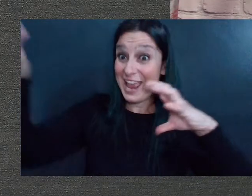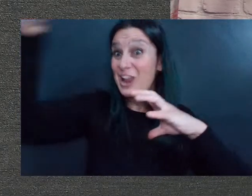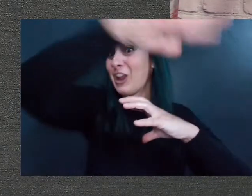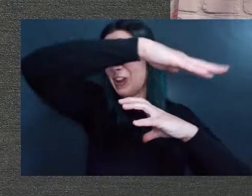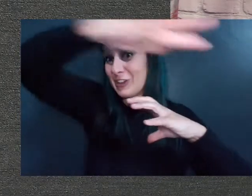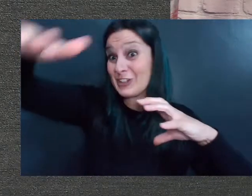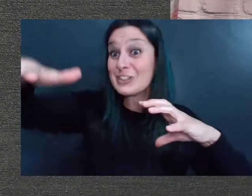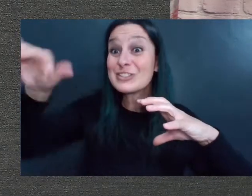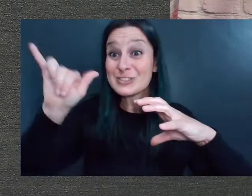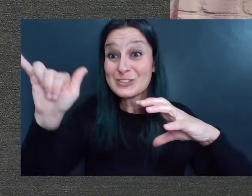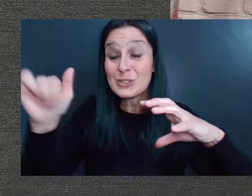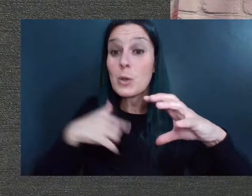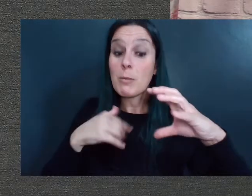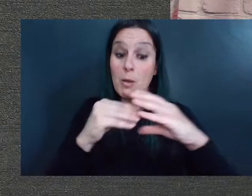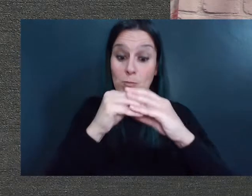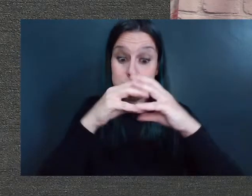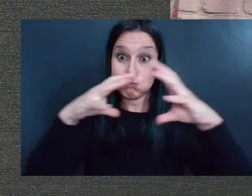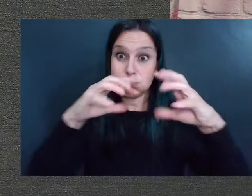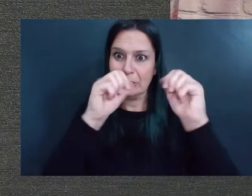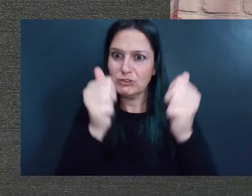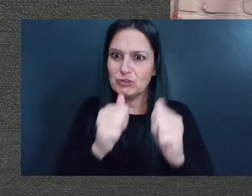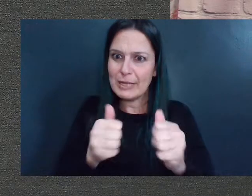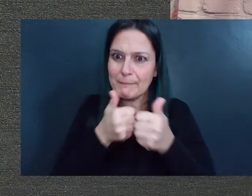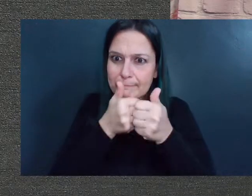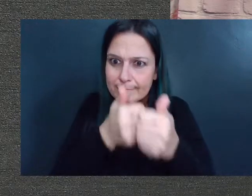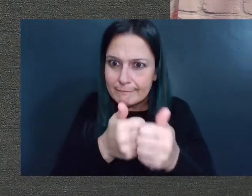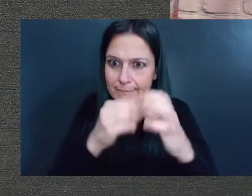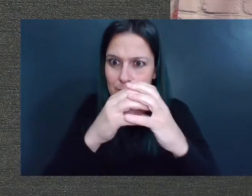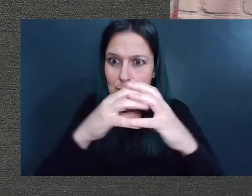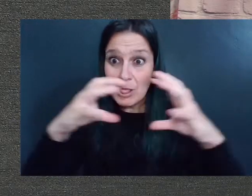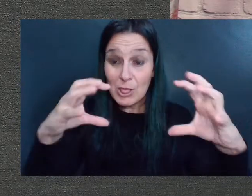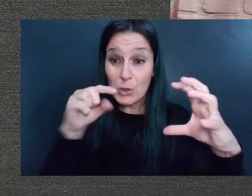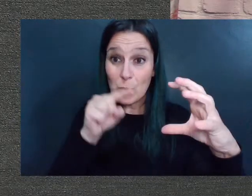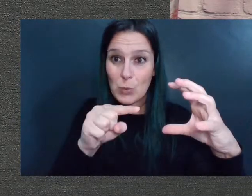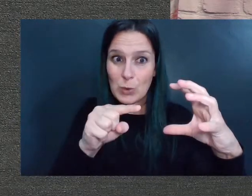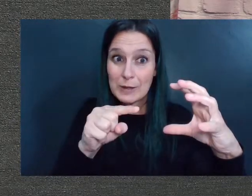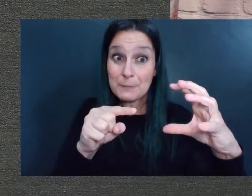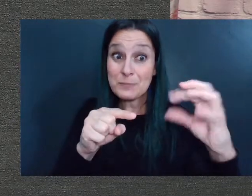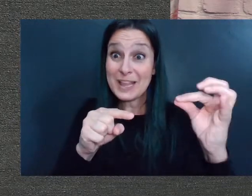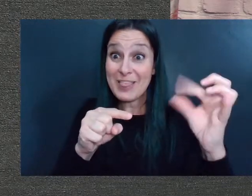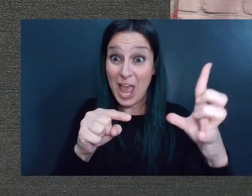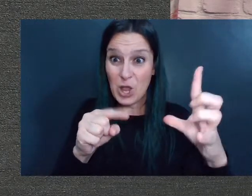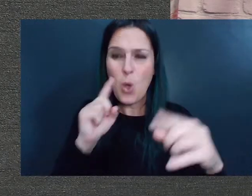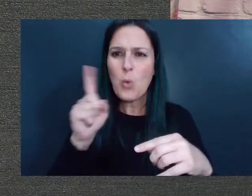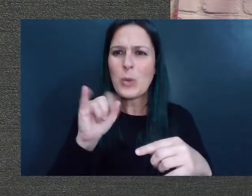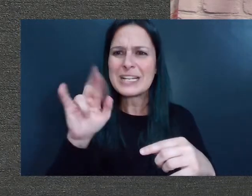but it filled up and took the shape of the balloon. And where's the air going to go if I let it out, if I let go.